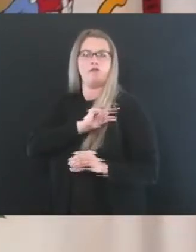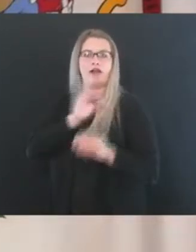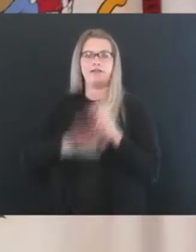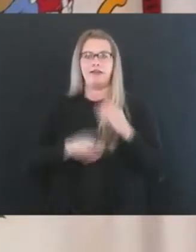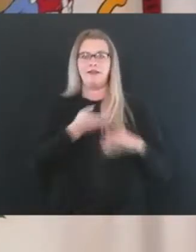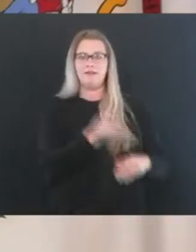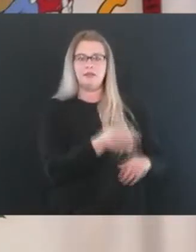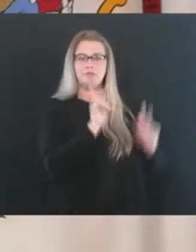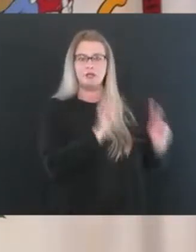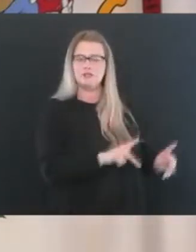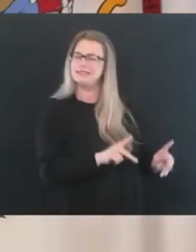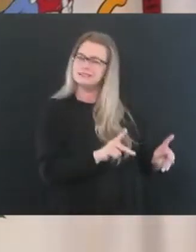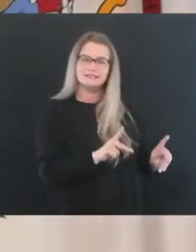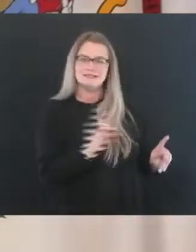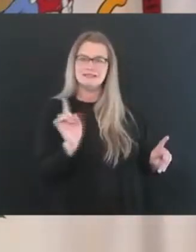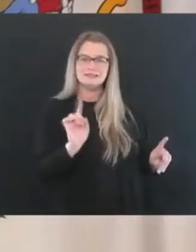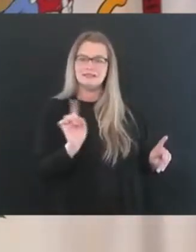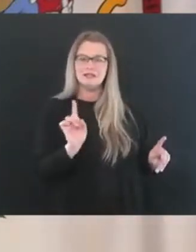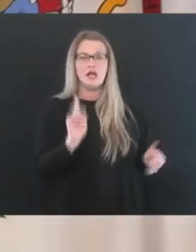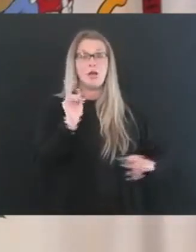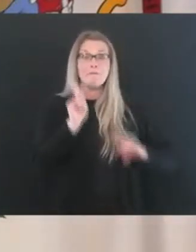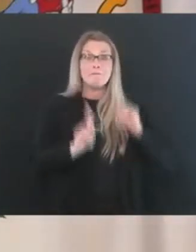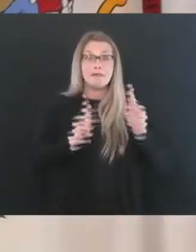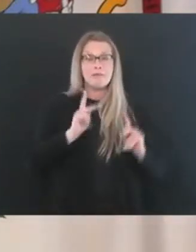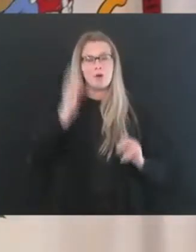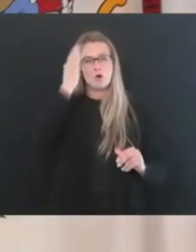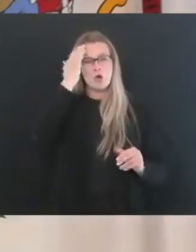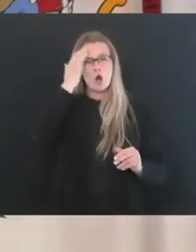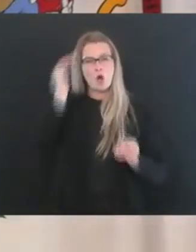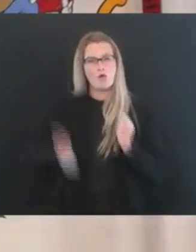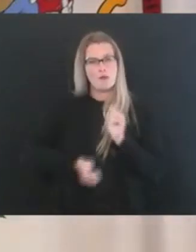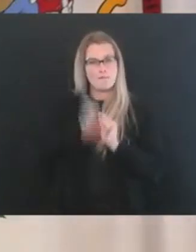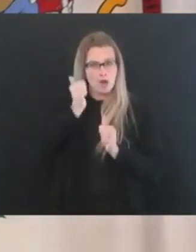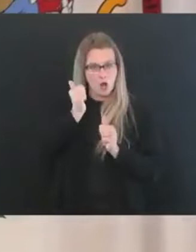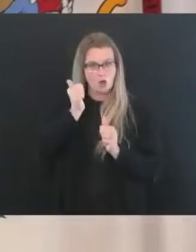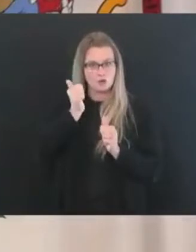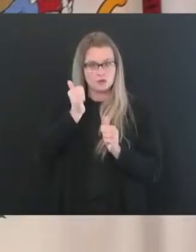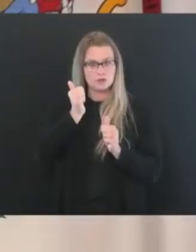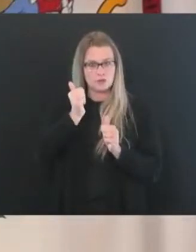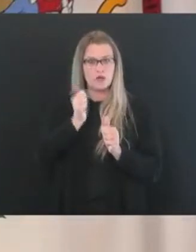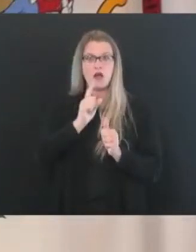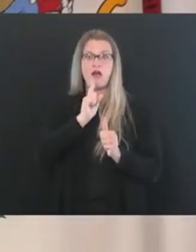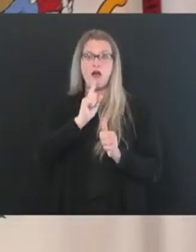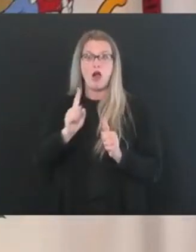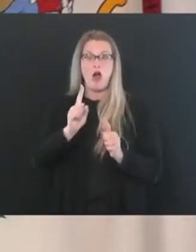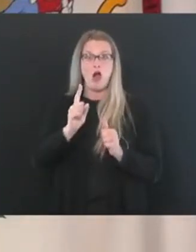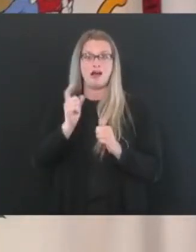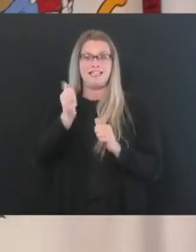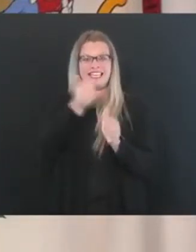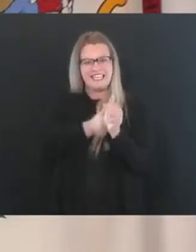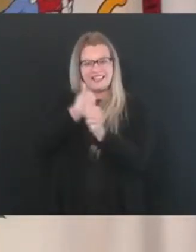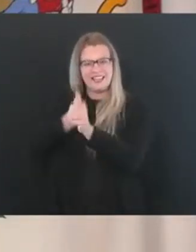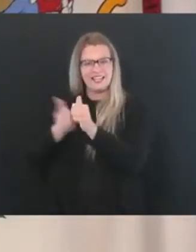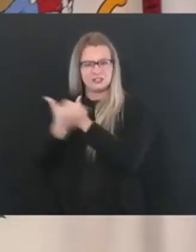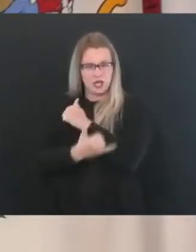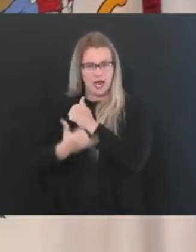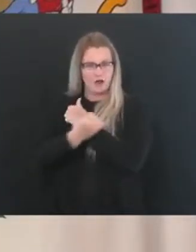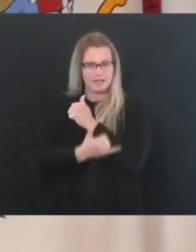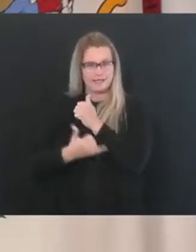COMPLICATED IF I AM SAYING THIS PERSON IS A QUALIFIER AND THIS PERSON'S NOT. THE PEOPLE THAT REALLY KNOW THE